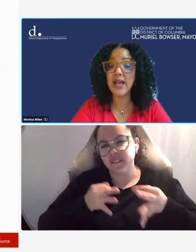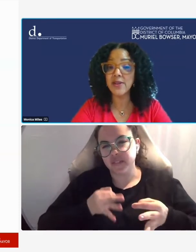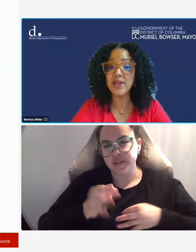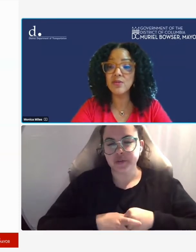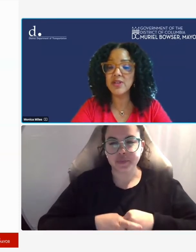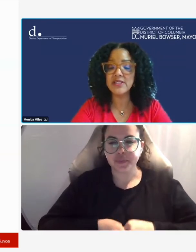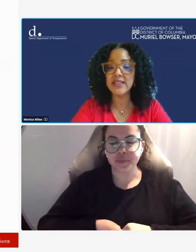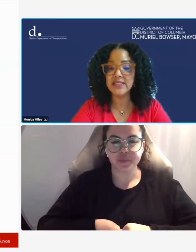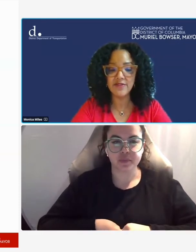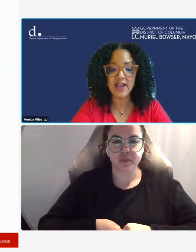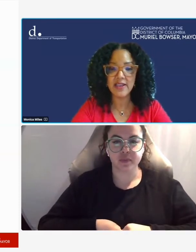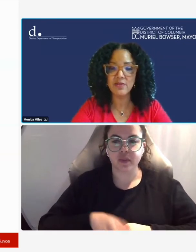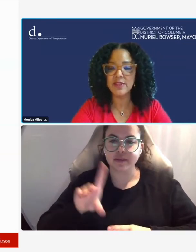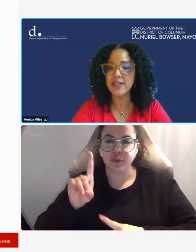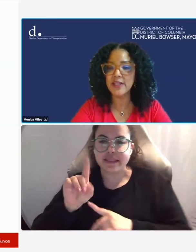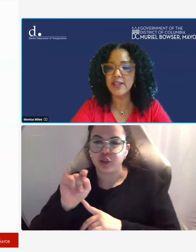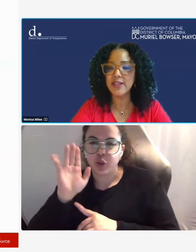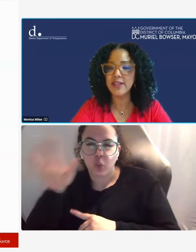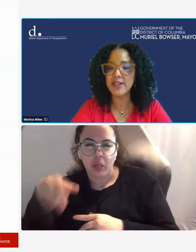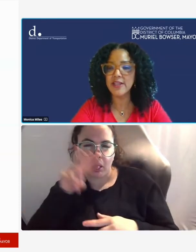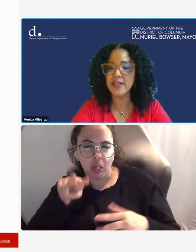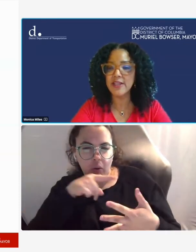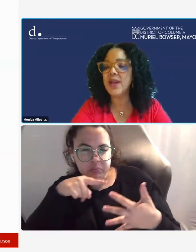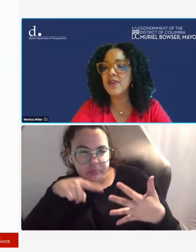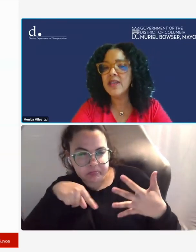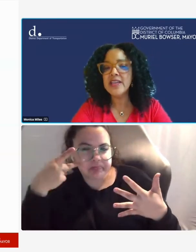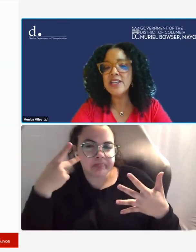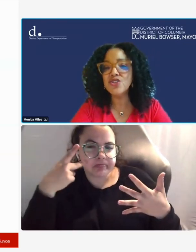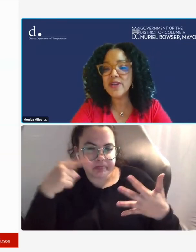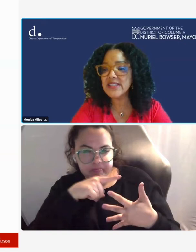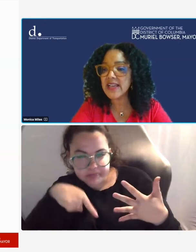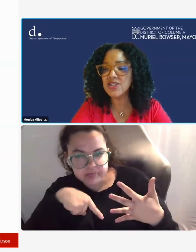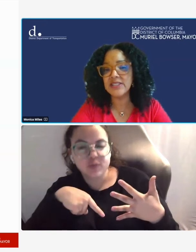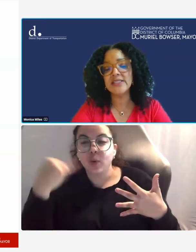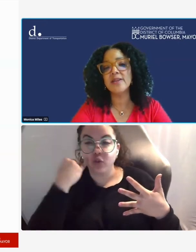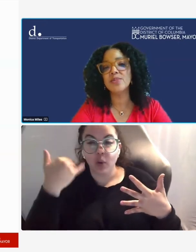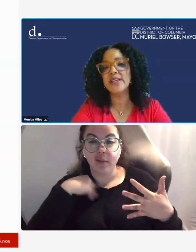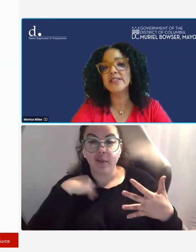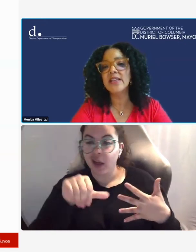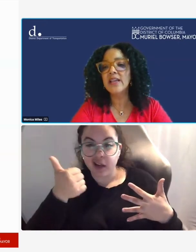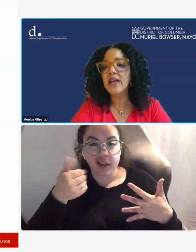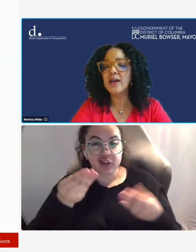on when it's identifying related parties and so if you have any transactions that take place that